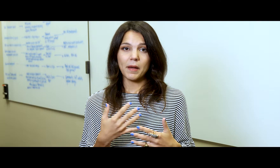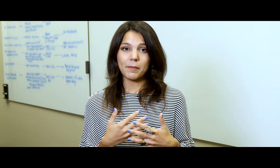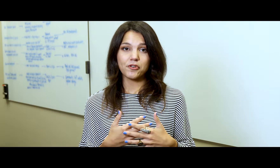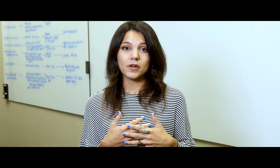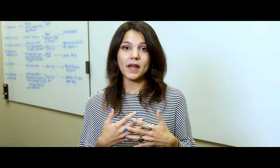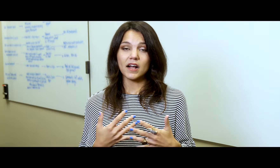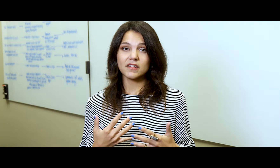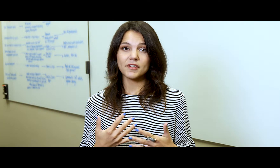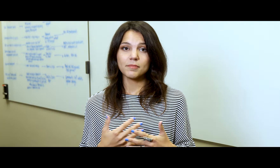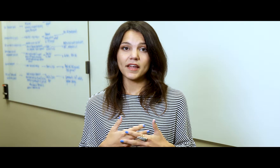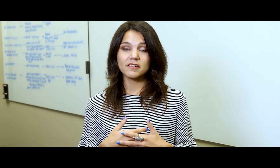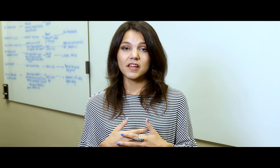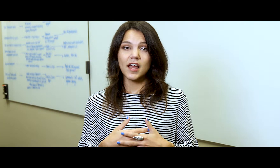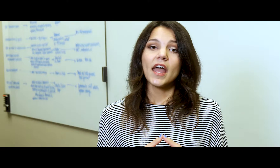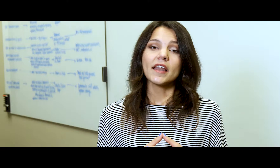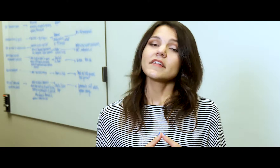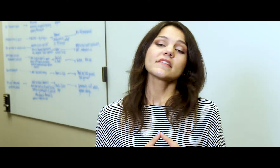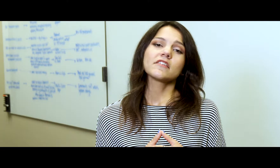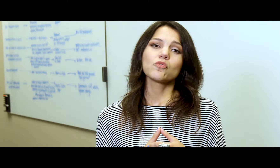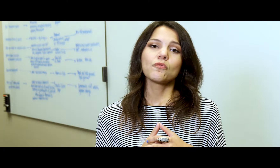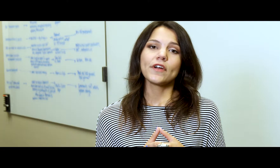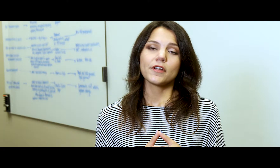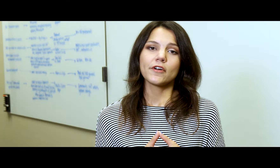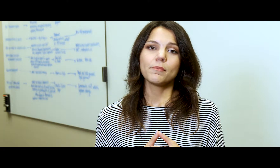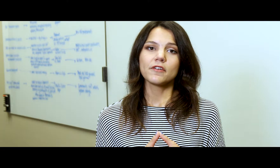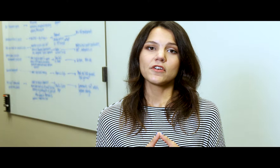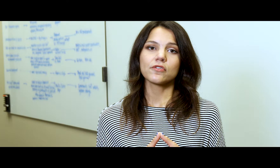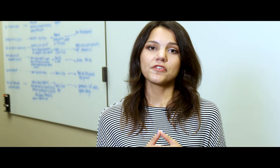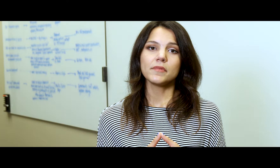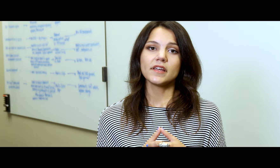I'm able to do it in my academic space. And I think that's very, very beneficial to me,